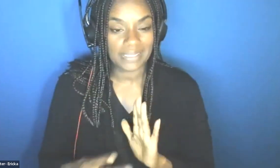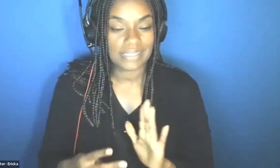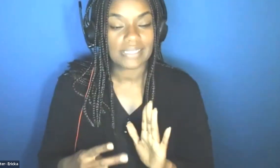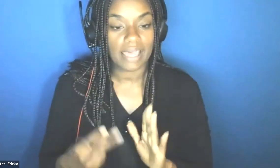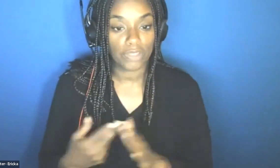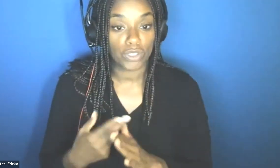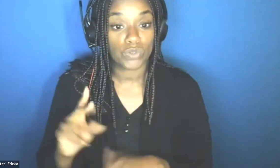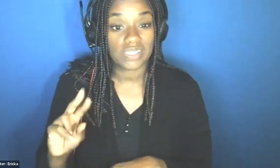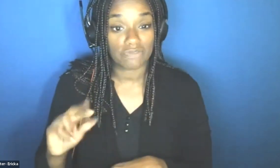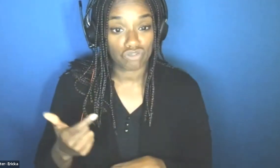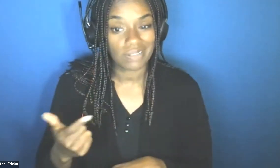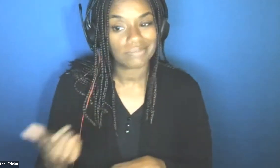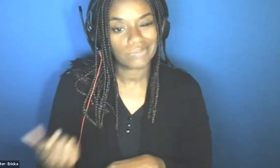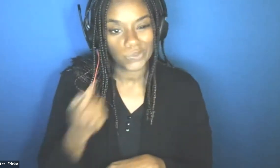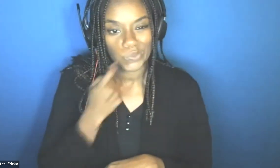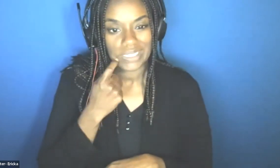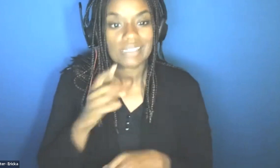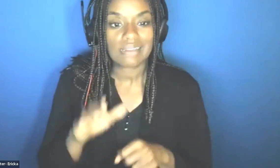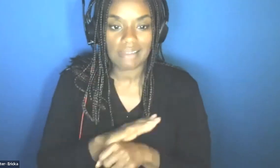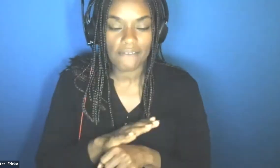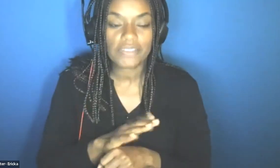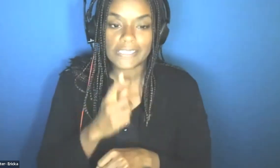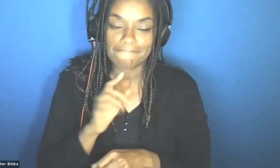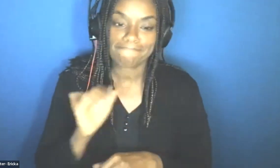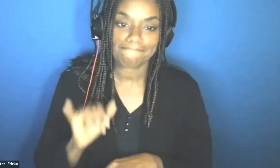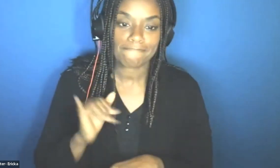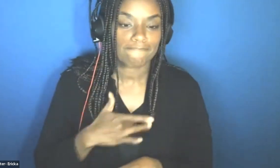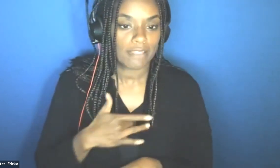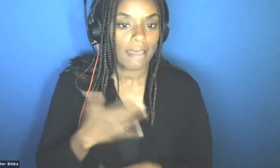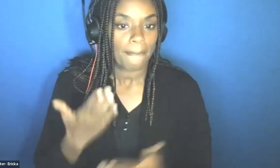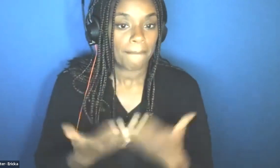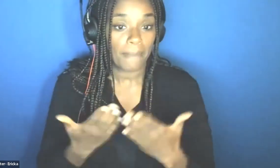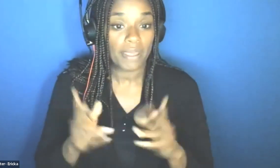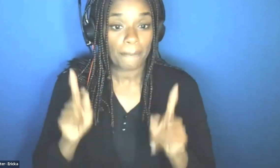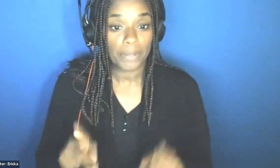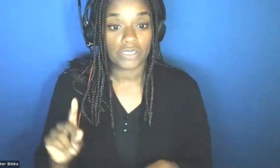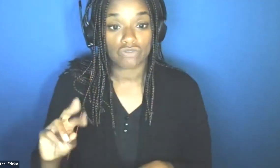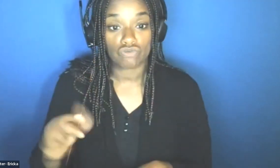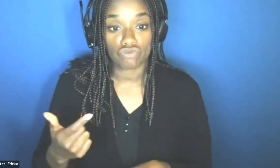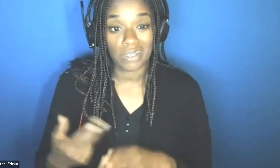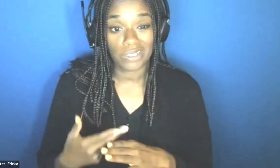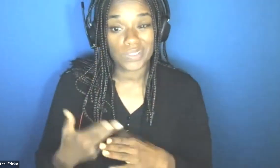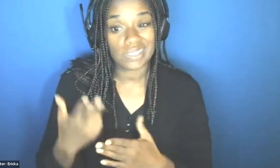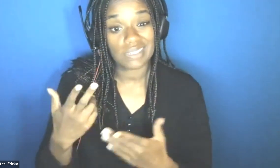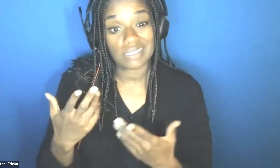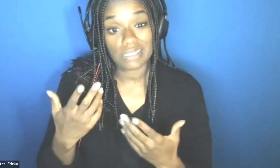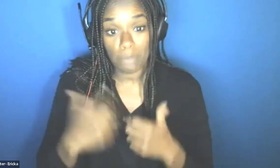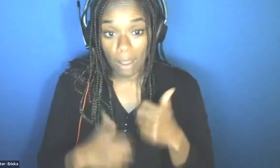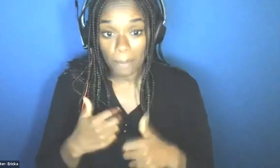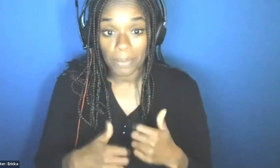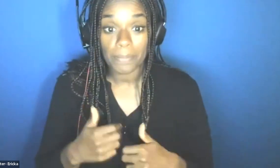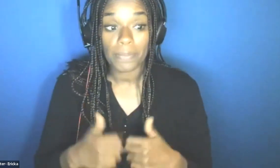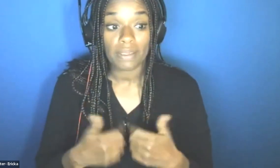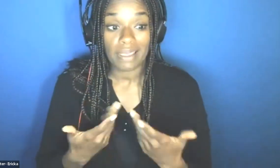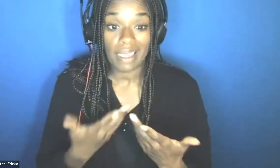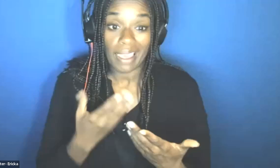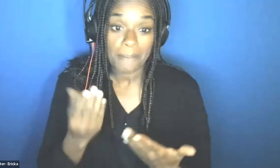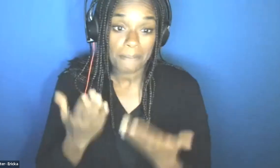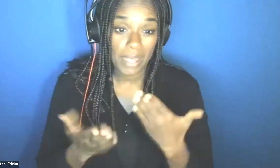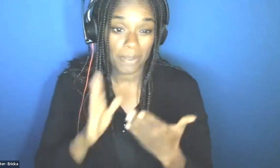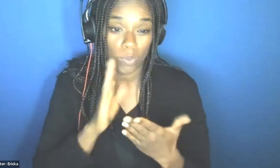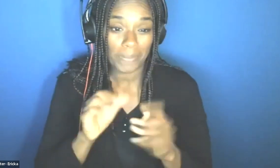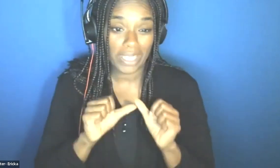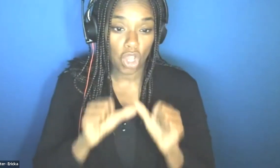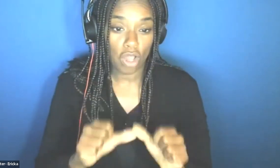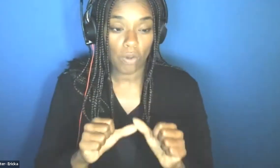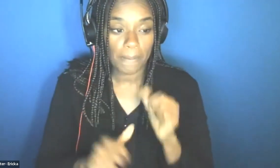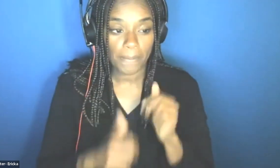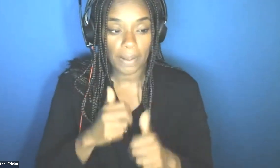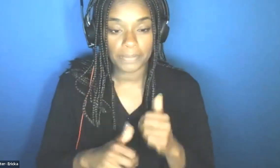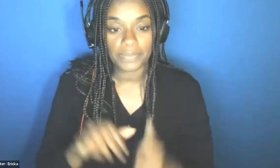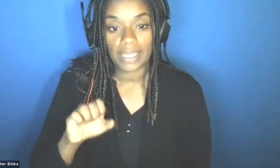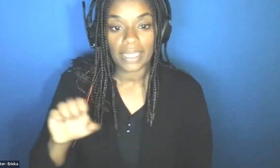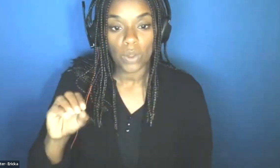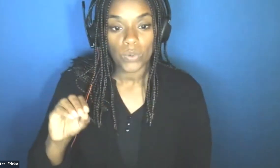If an individual tests positive on a drug test, he or she is considered a current drug user so long as the test is accurate.